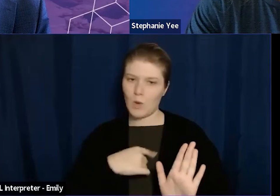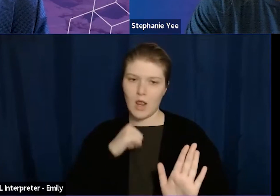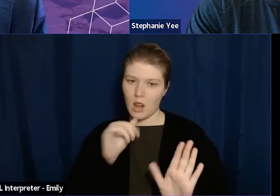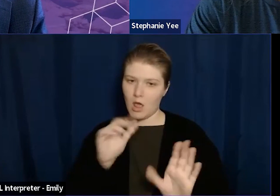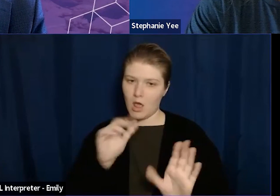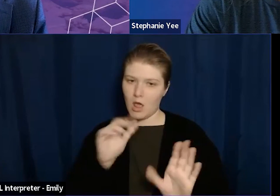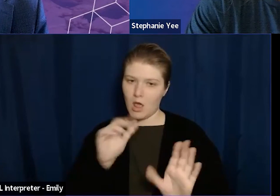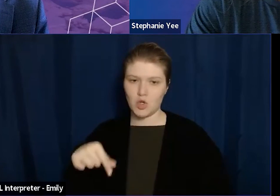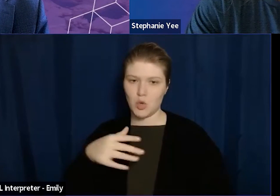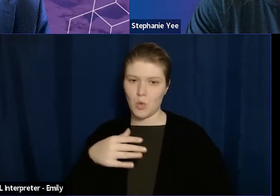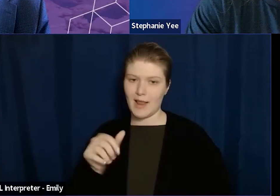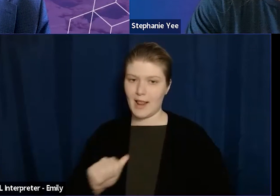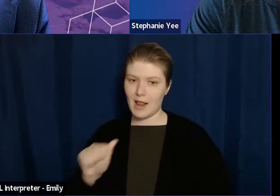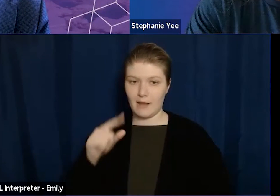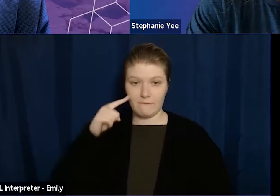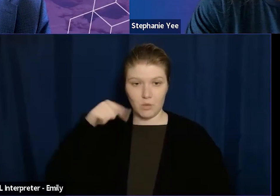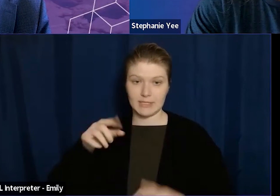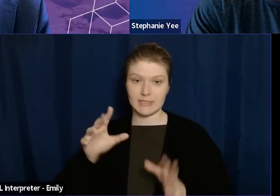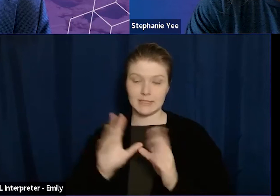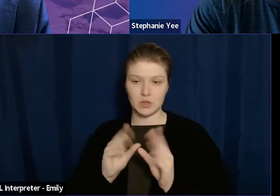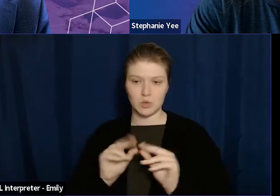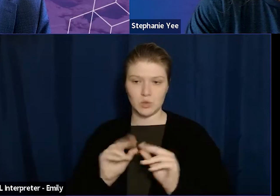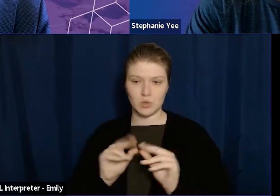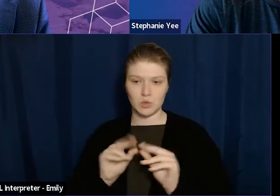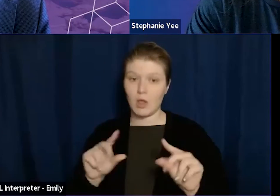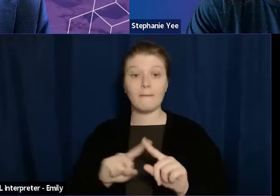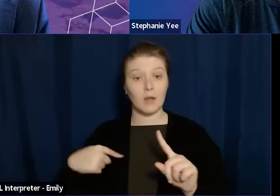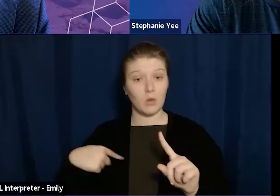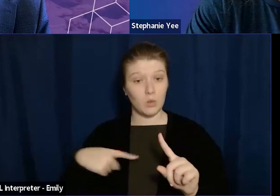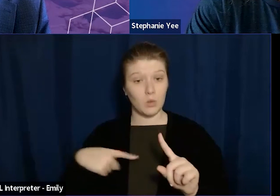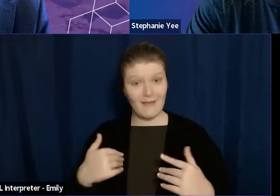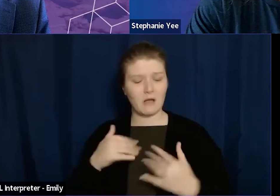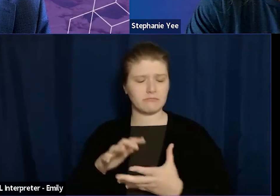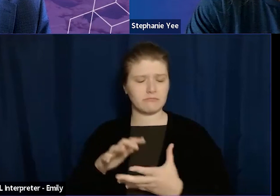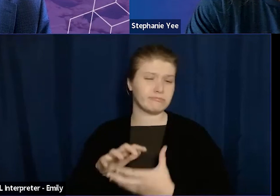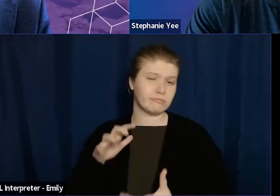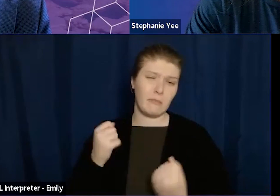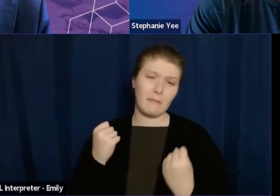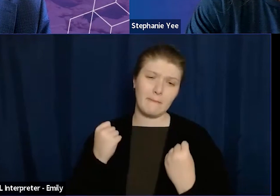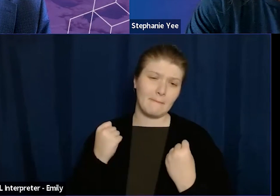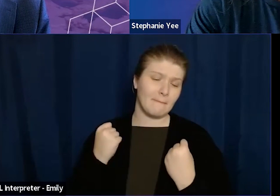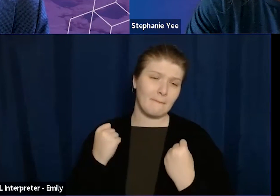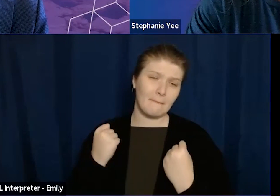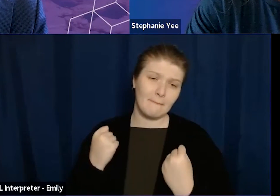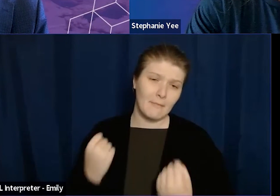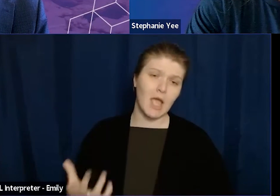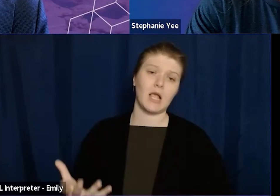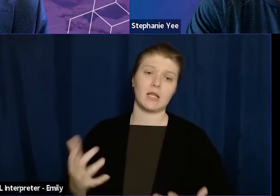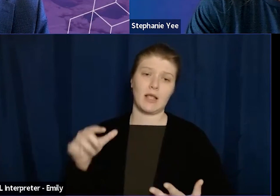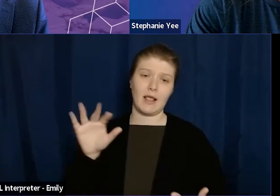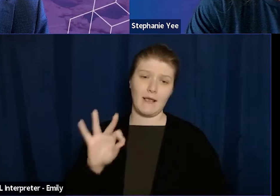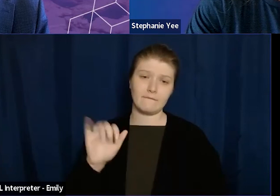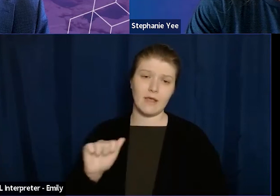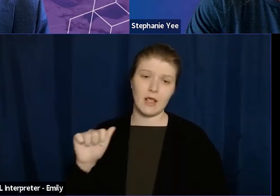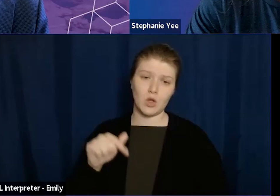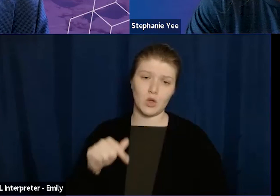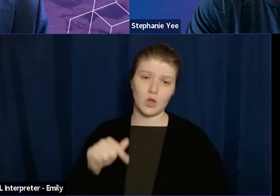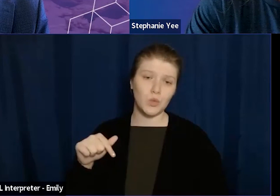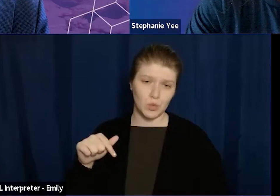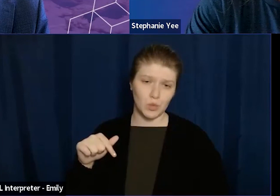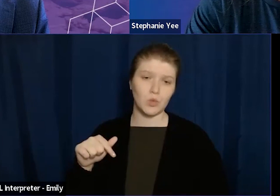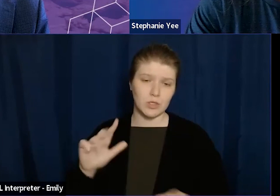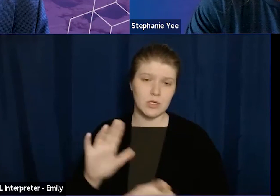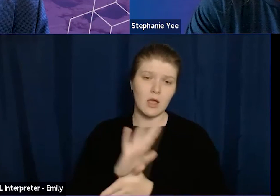But we do have a wealth of Frequently Asked Questions documents available both